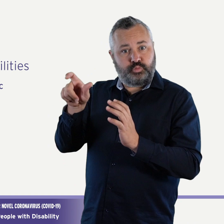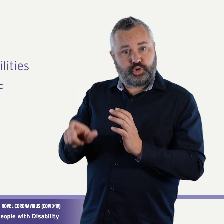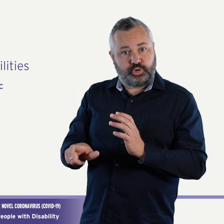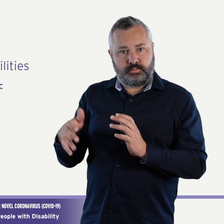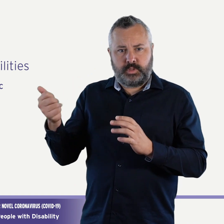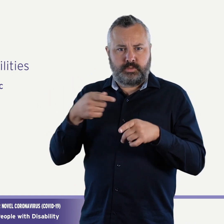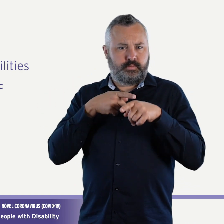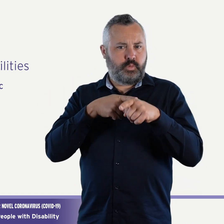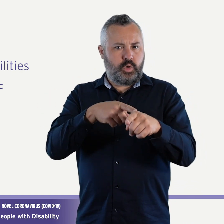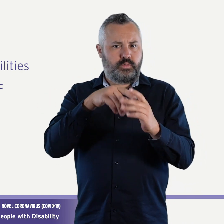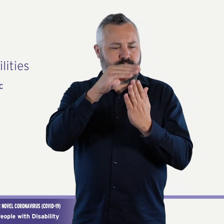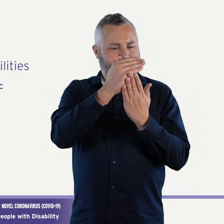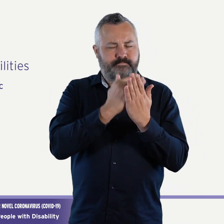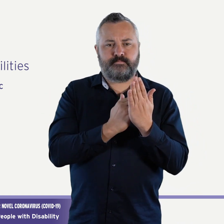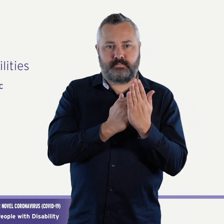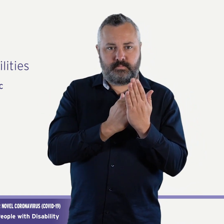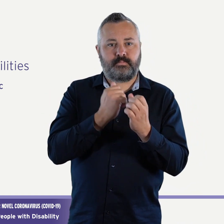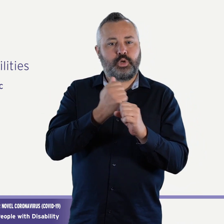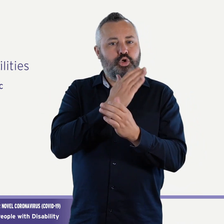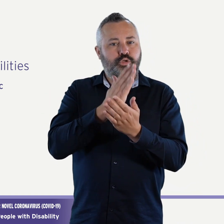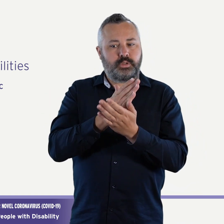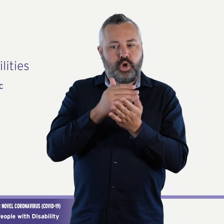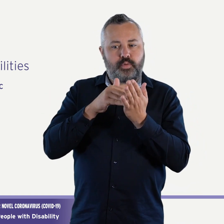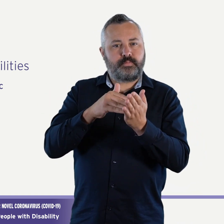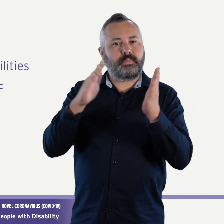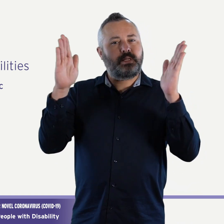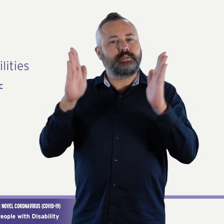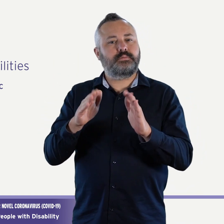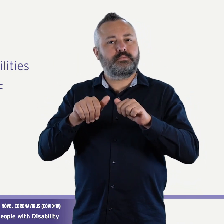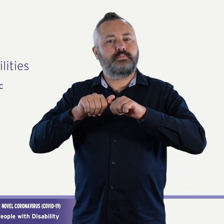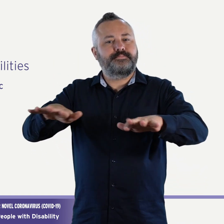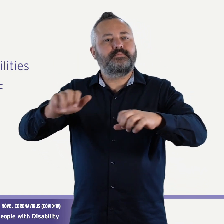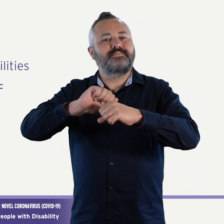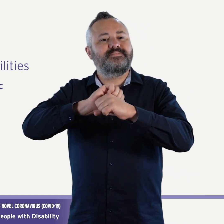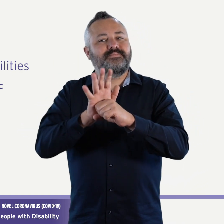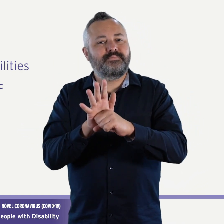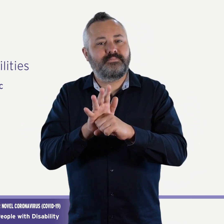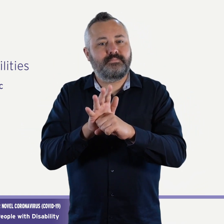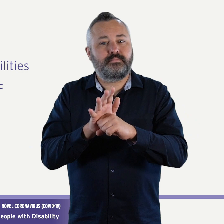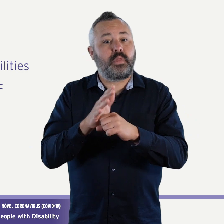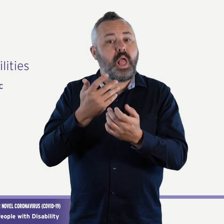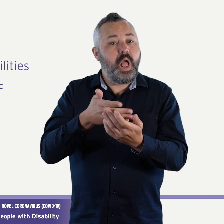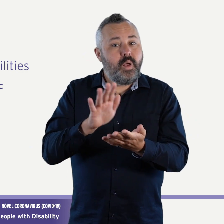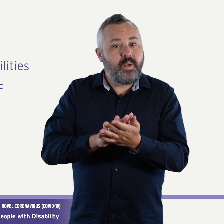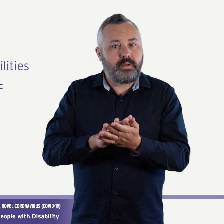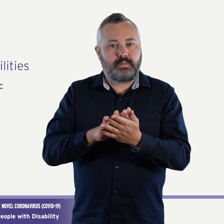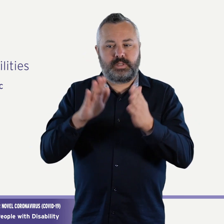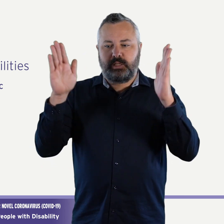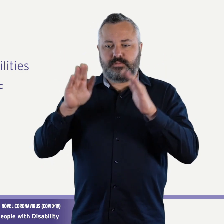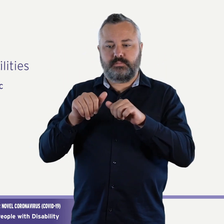should implement public health measures to minimise the spread of COVID-19, including: